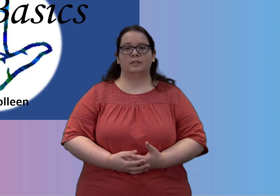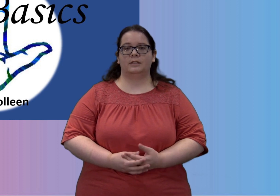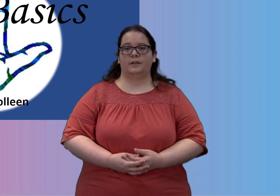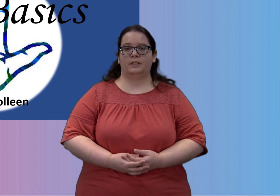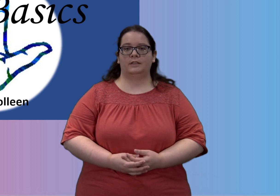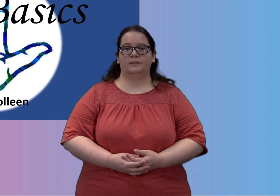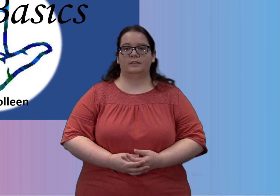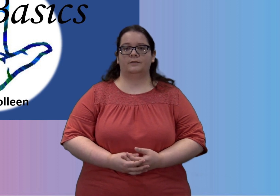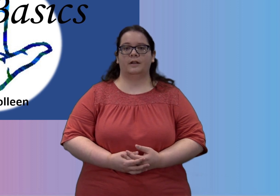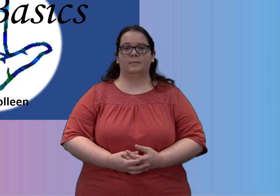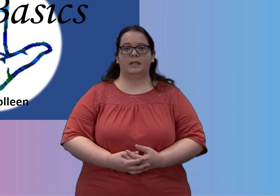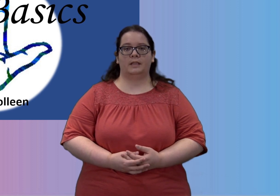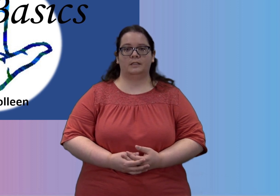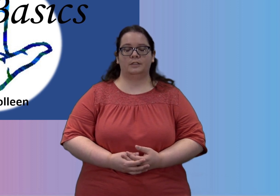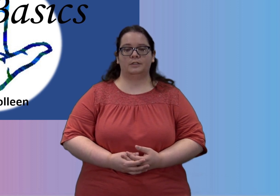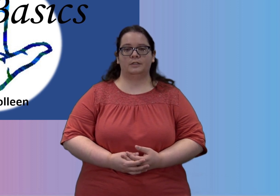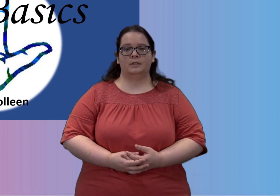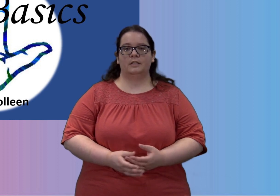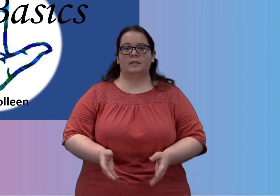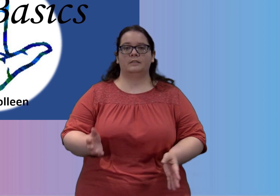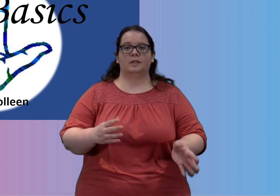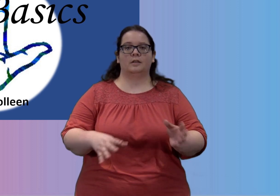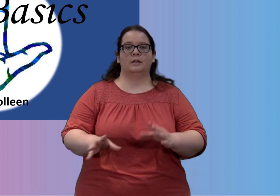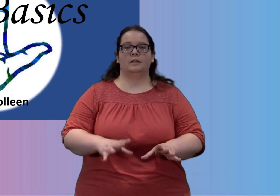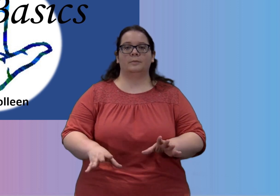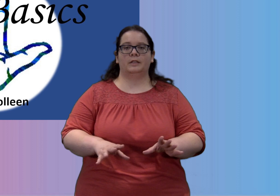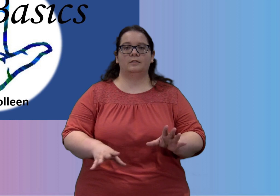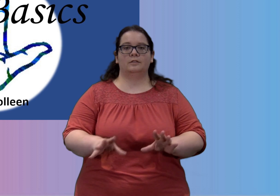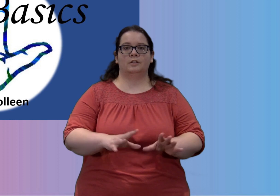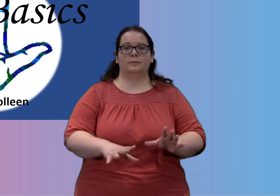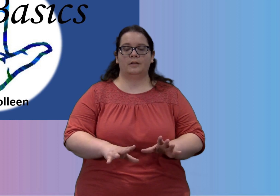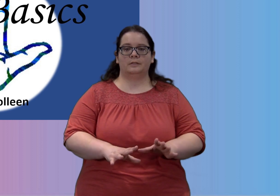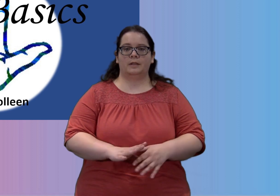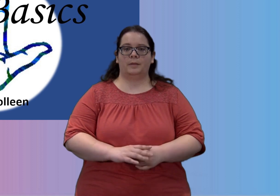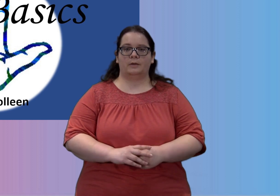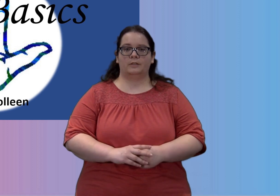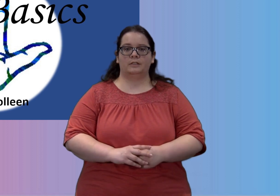is very different from English, things are a little bit turned around and backwards,